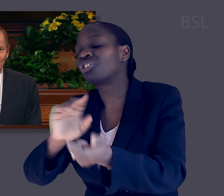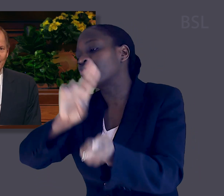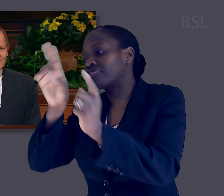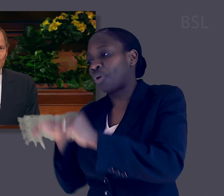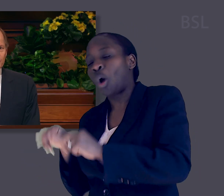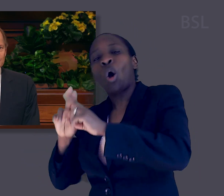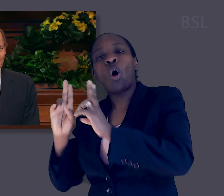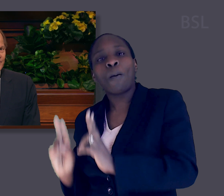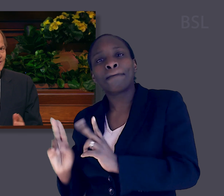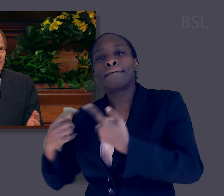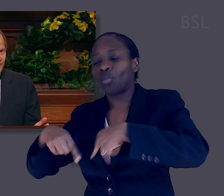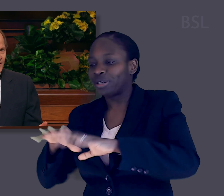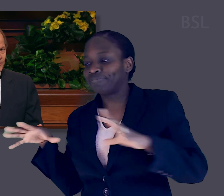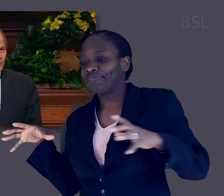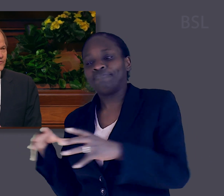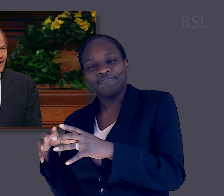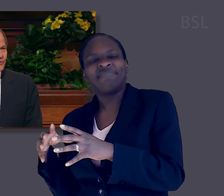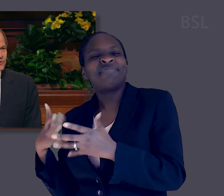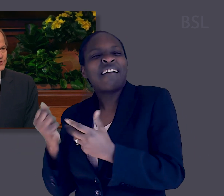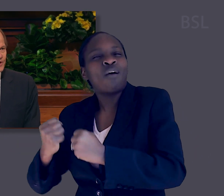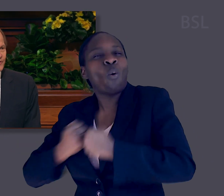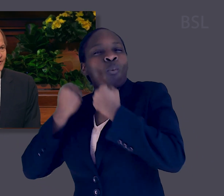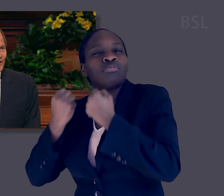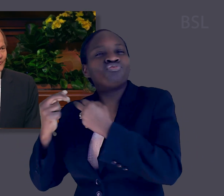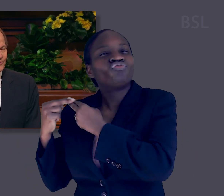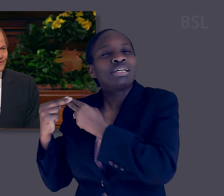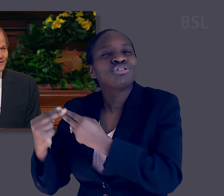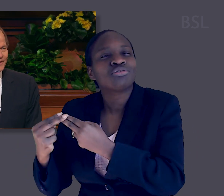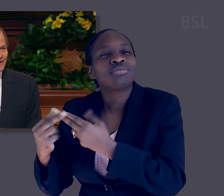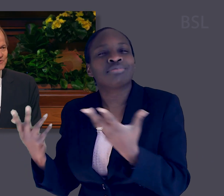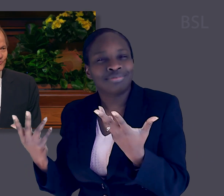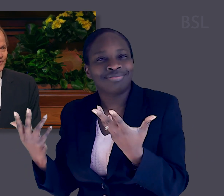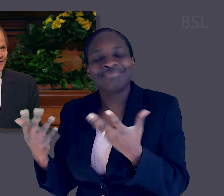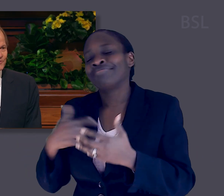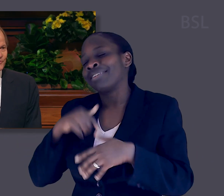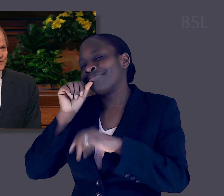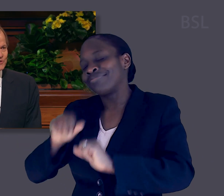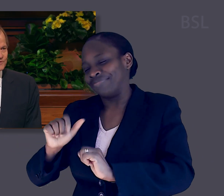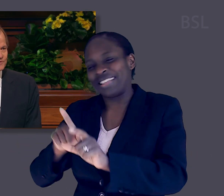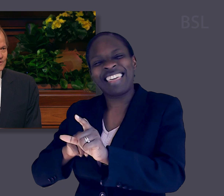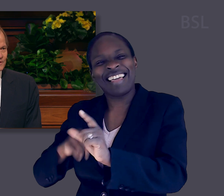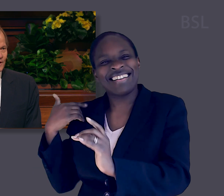and then, as a family, we have gathered to share in other Easter-related traditions.